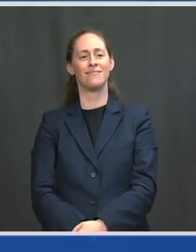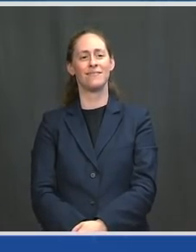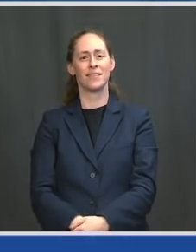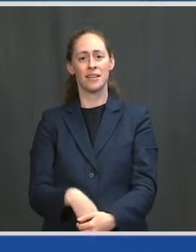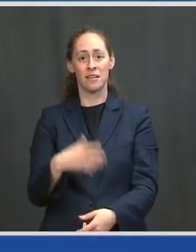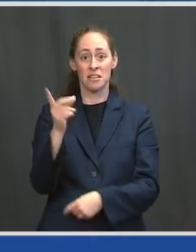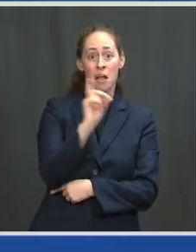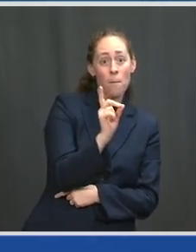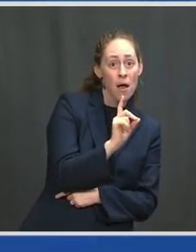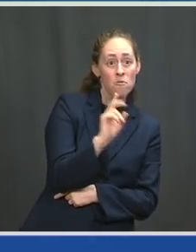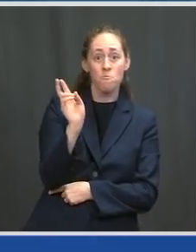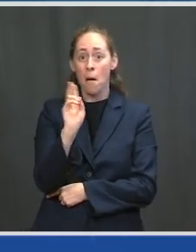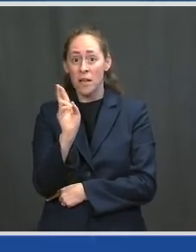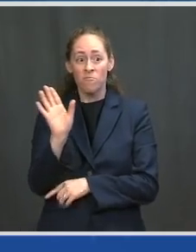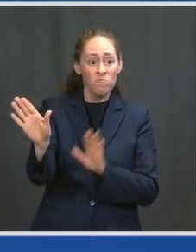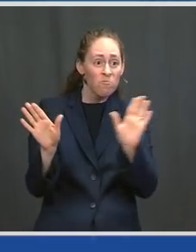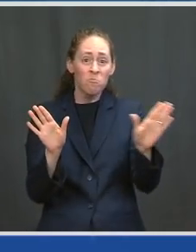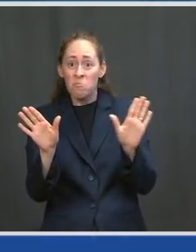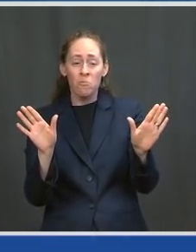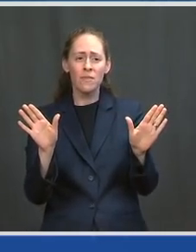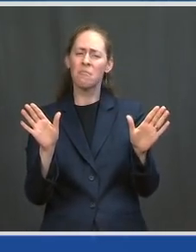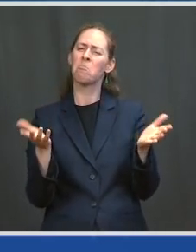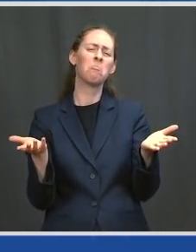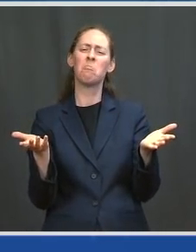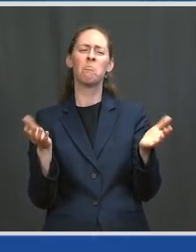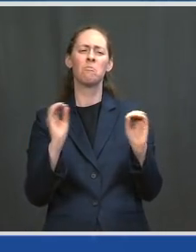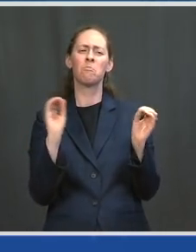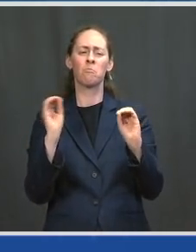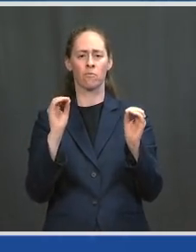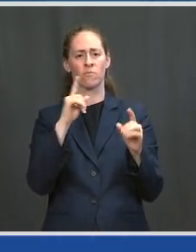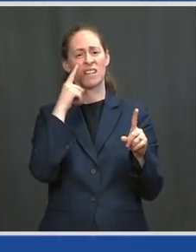this is about life and death. It's about getting us closer to normal.